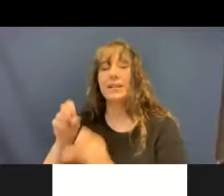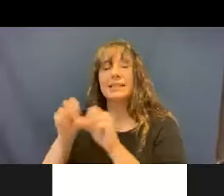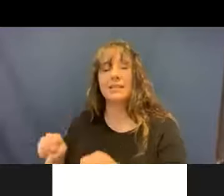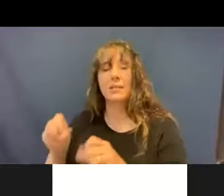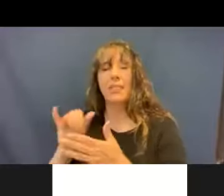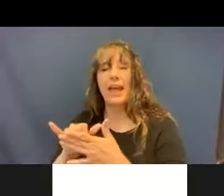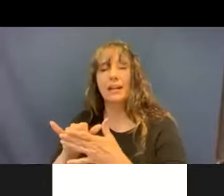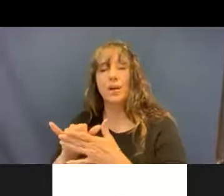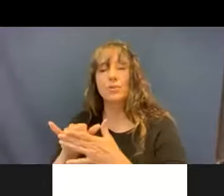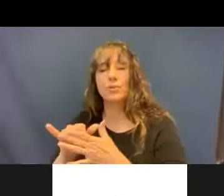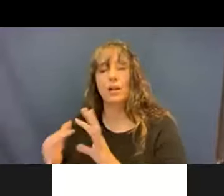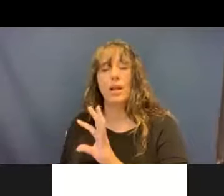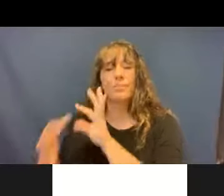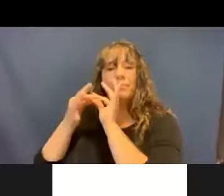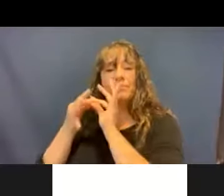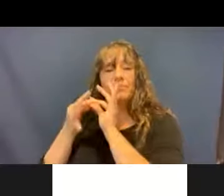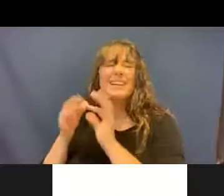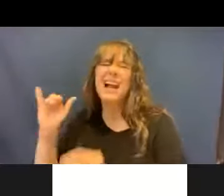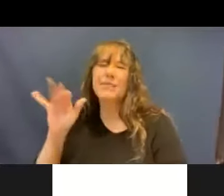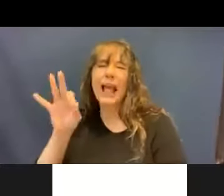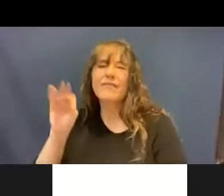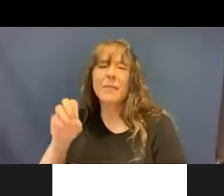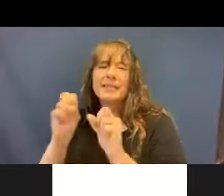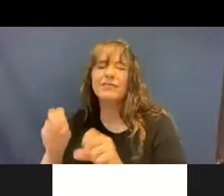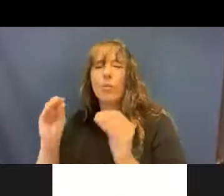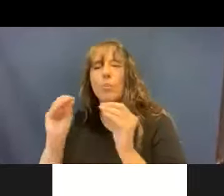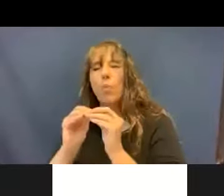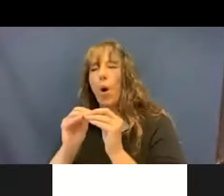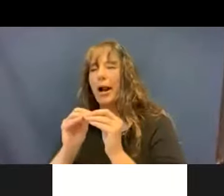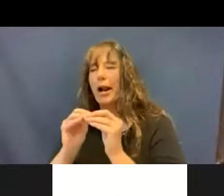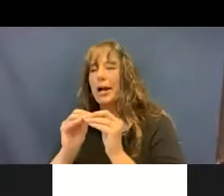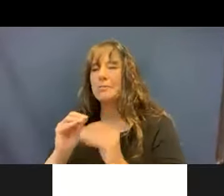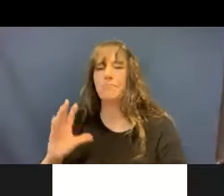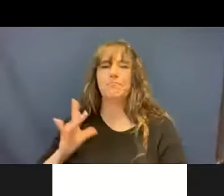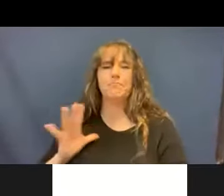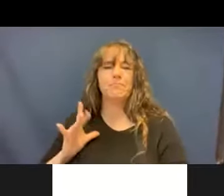to kind of like an FM system, but it's even more high tech. It's just a Phonak thing.